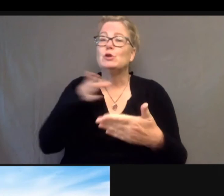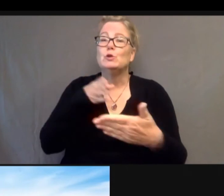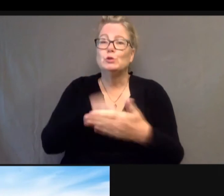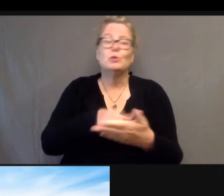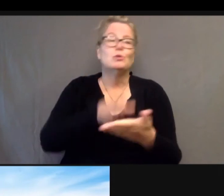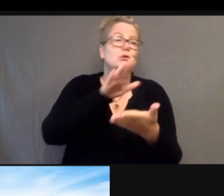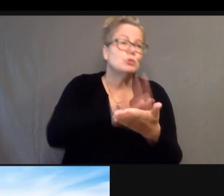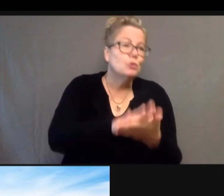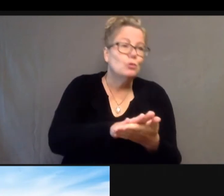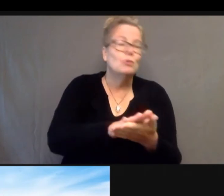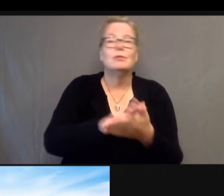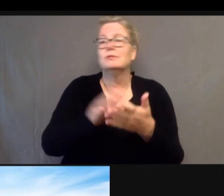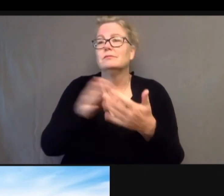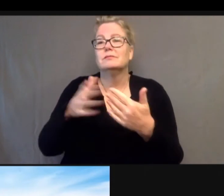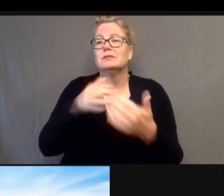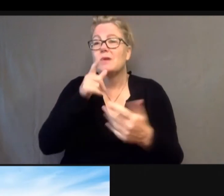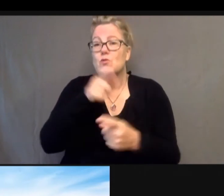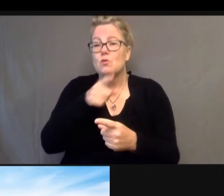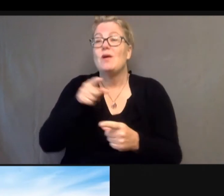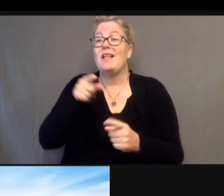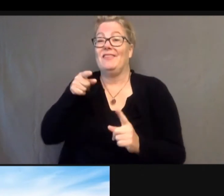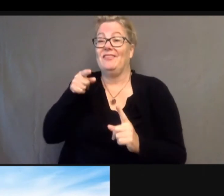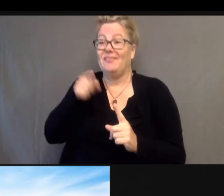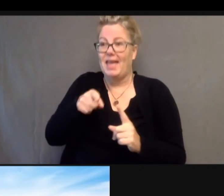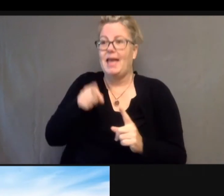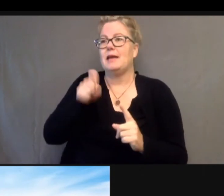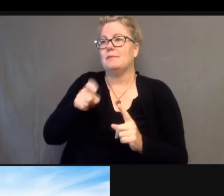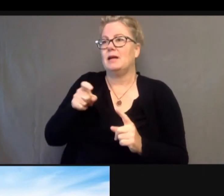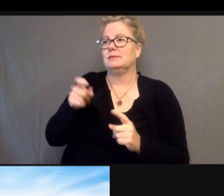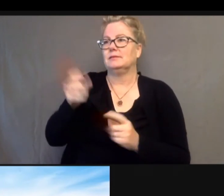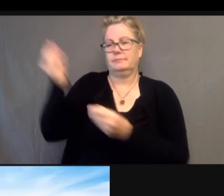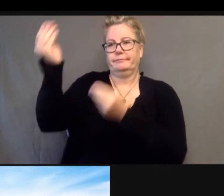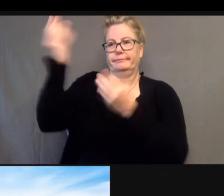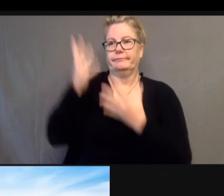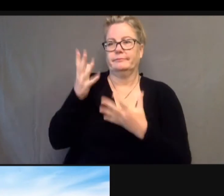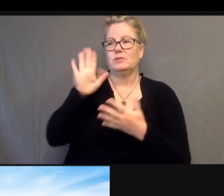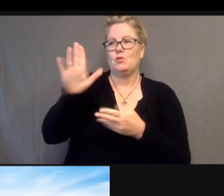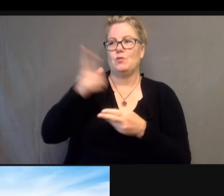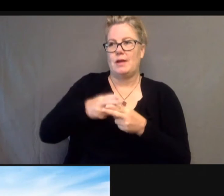know who you are. That information isn't disclosed to the public without your consent and then